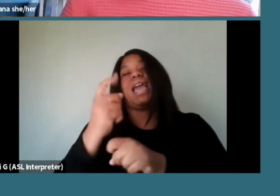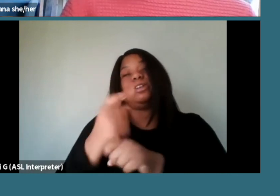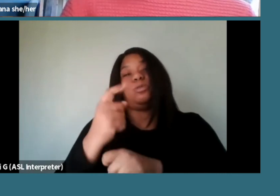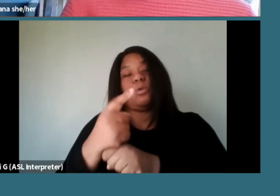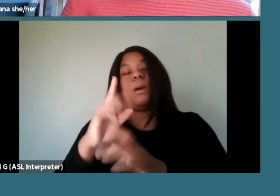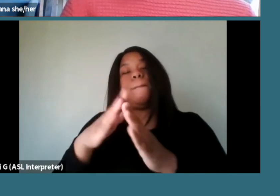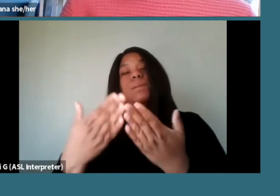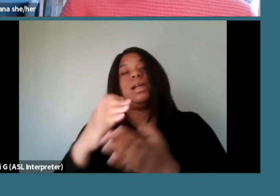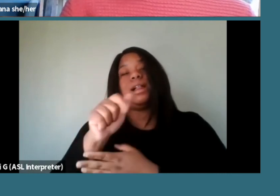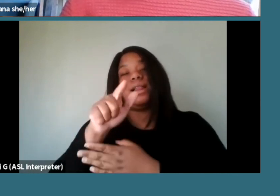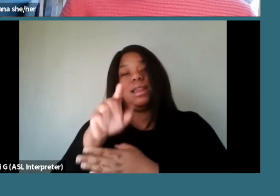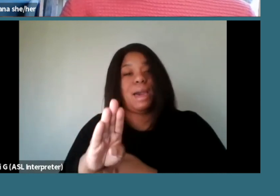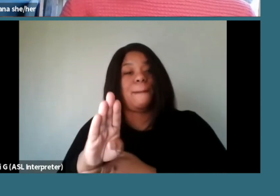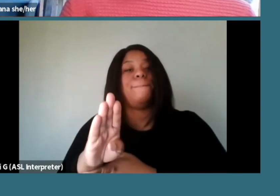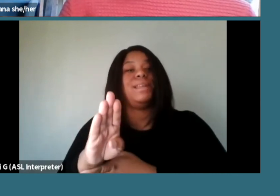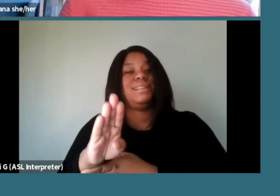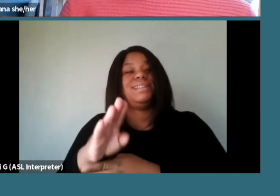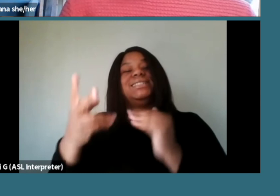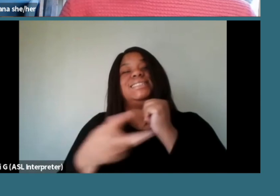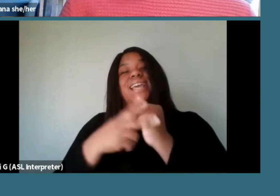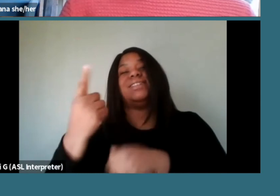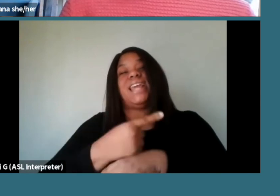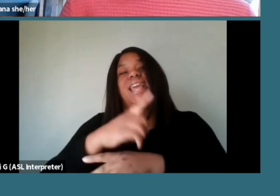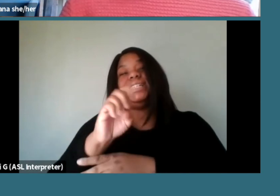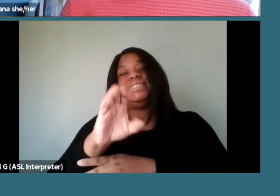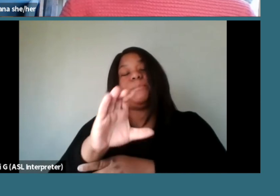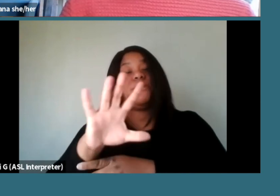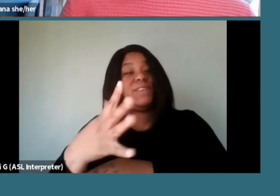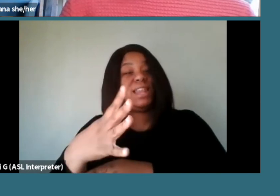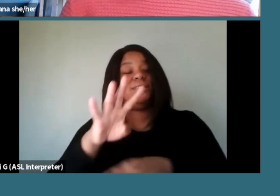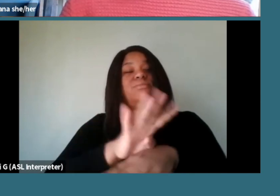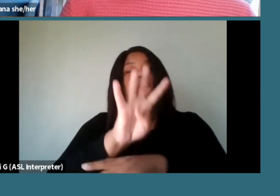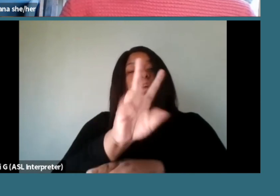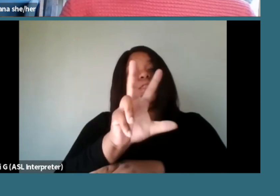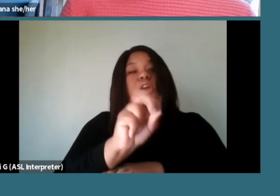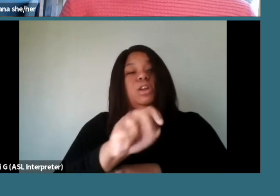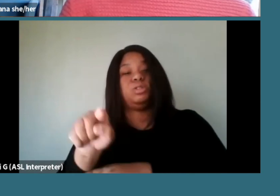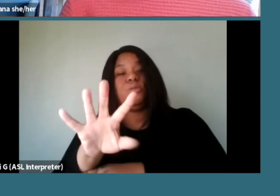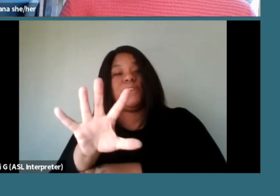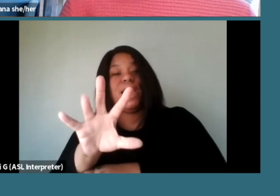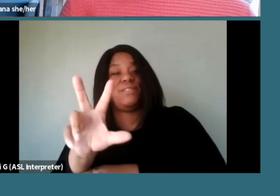Save the date for December 5th from 4:00 to 5:30 p.m. And look for the official announcement soon.